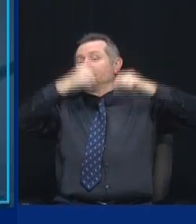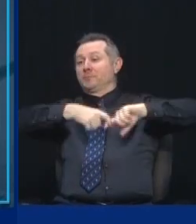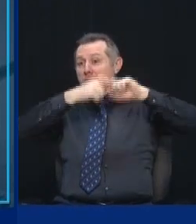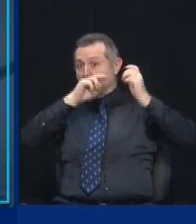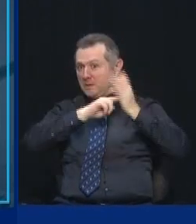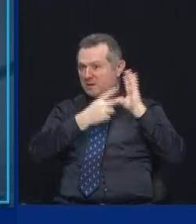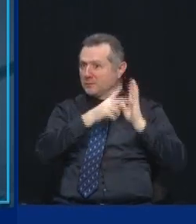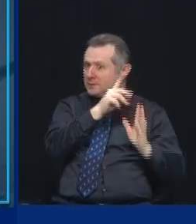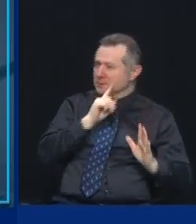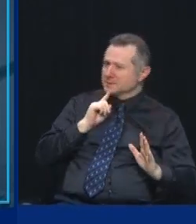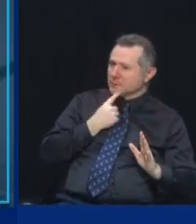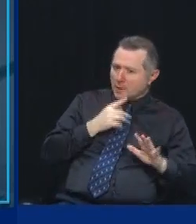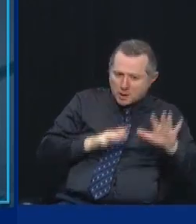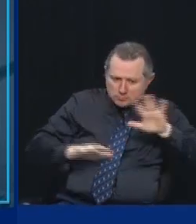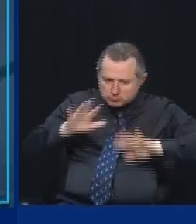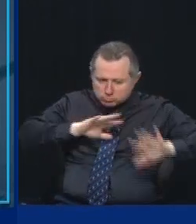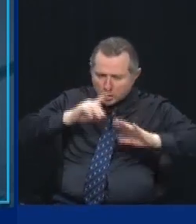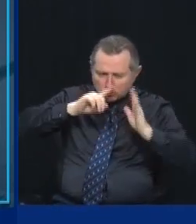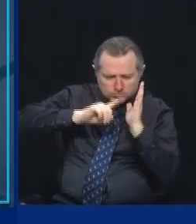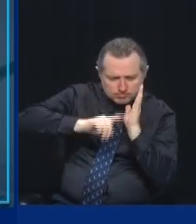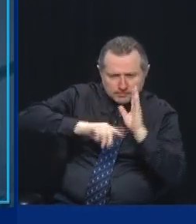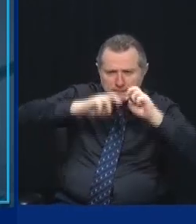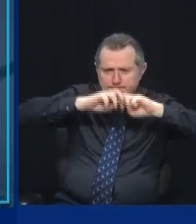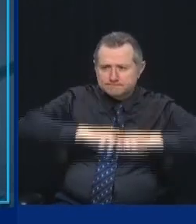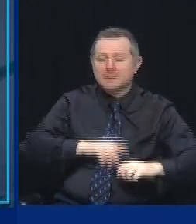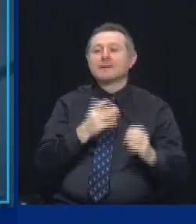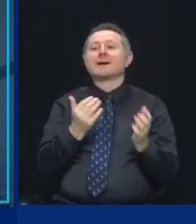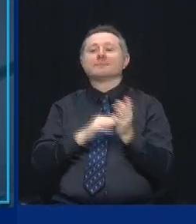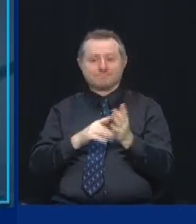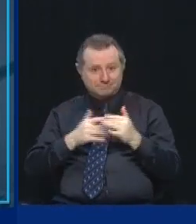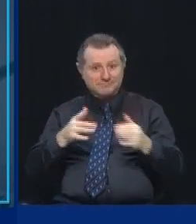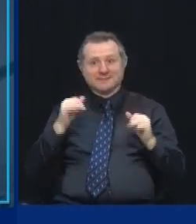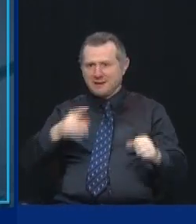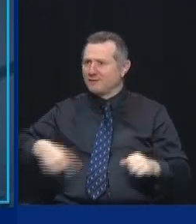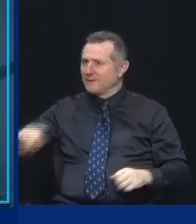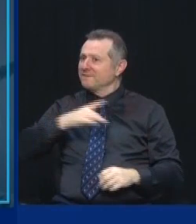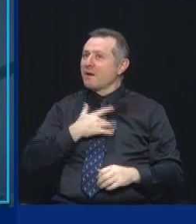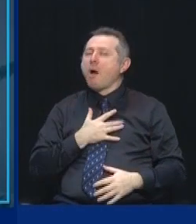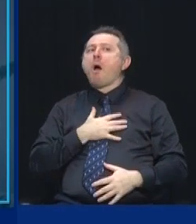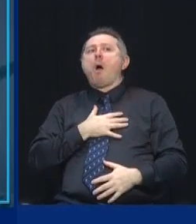MILLION HAD A REACTION, THAT MEANS THEY'RE STUDYING THESE VACCINES VERY CAREFULLY AND YOU SHOULD TAKE COMFORT IN THAT FACT.